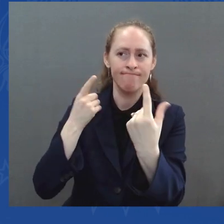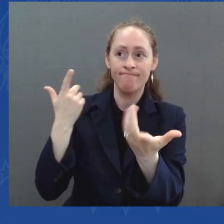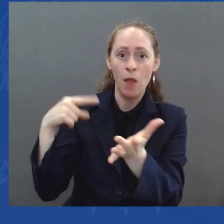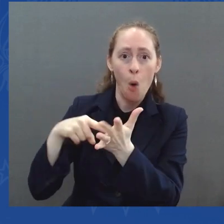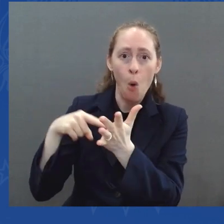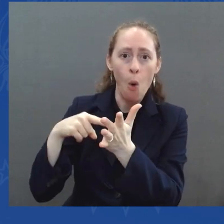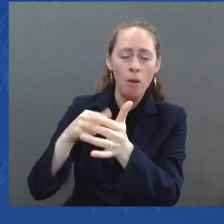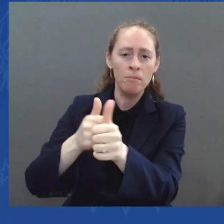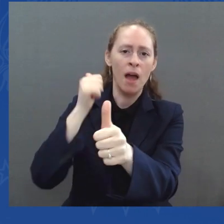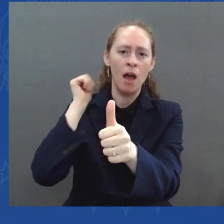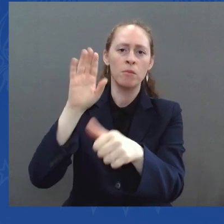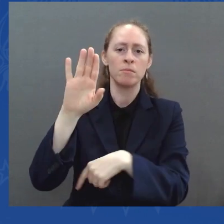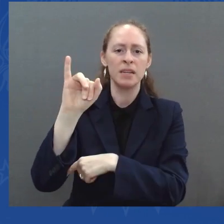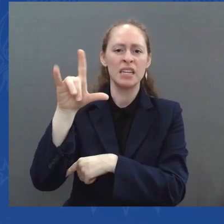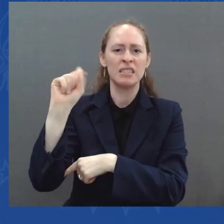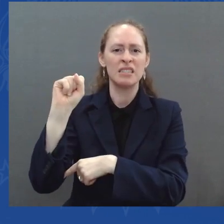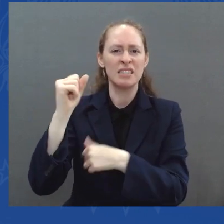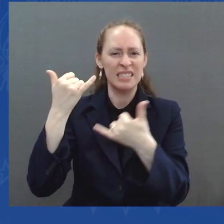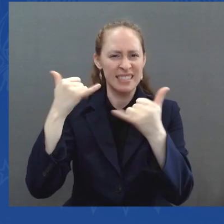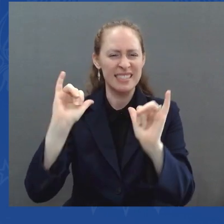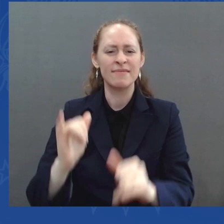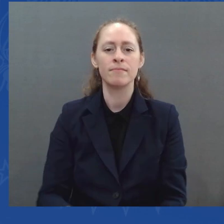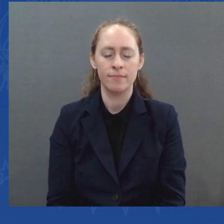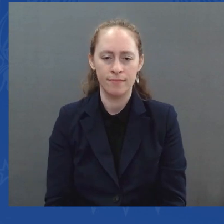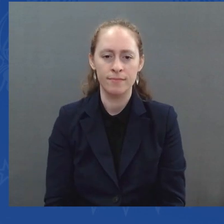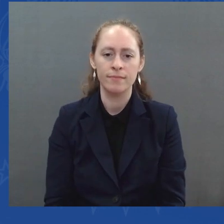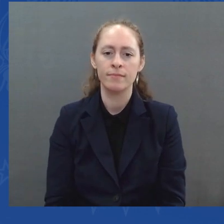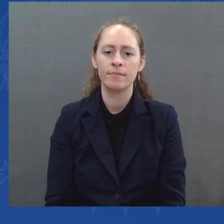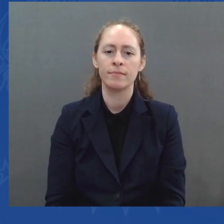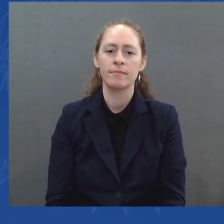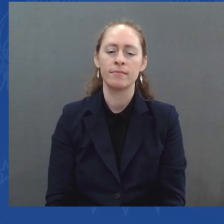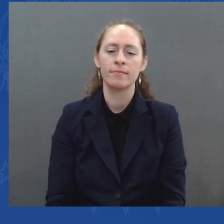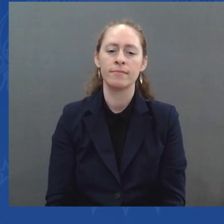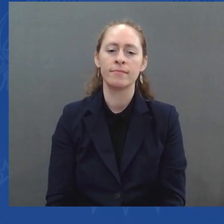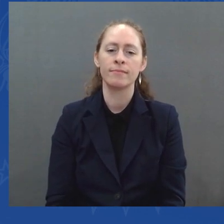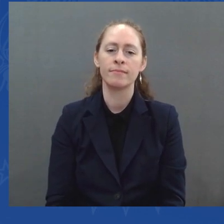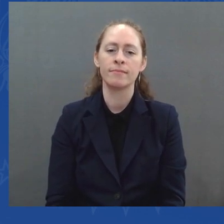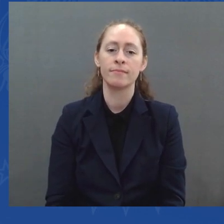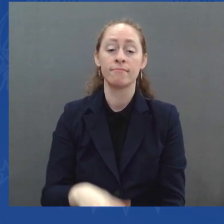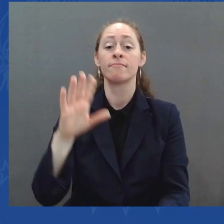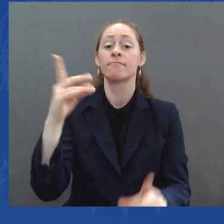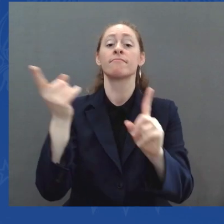left out entire categories of people like domestic workers and farm workers that had to be changed.